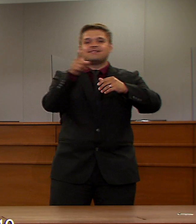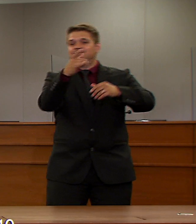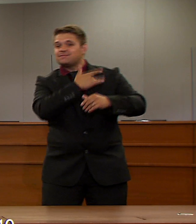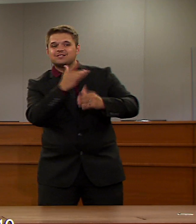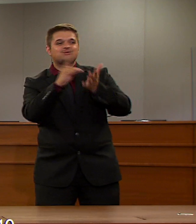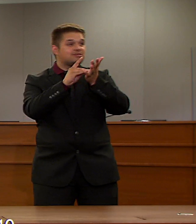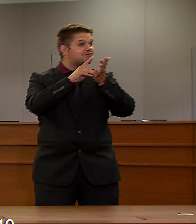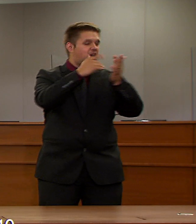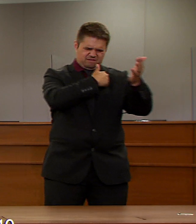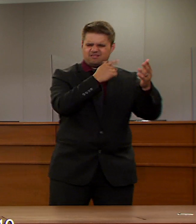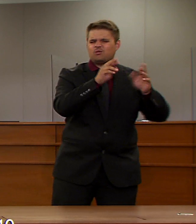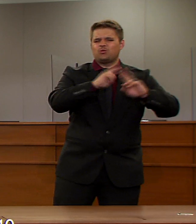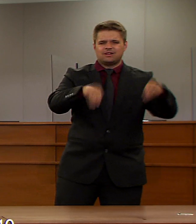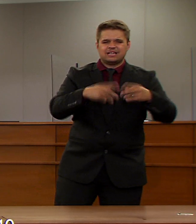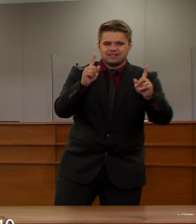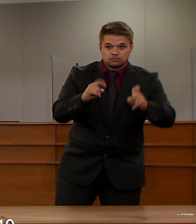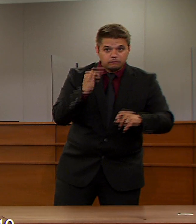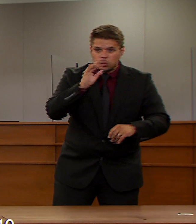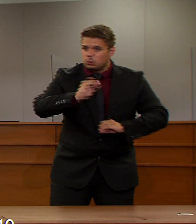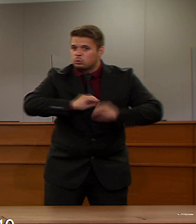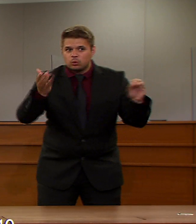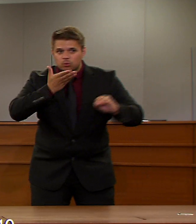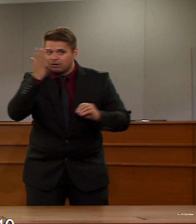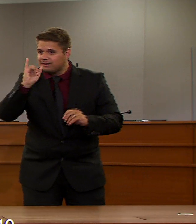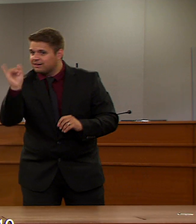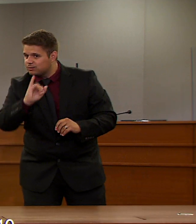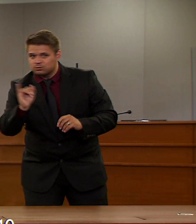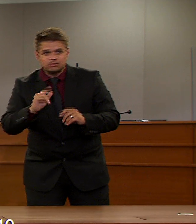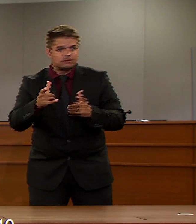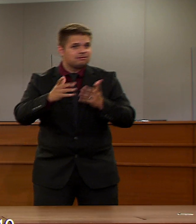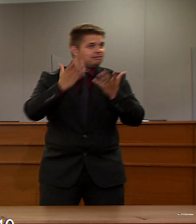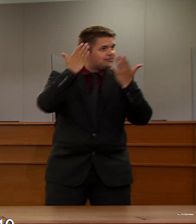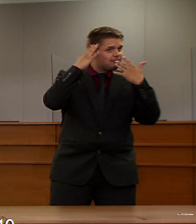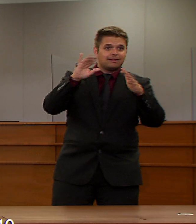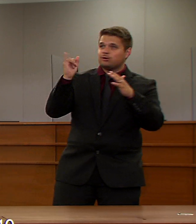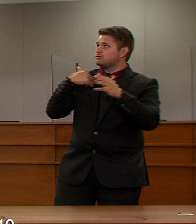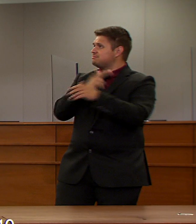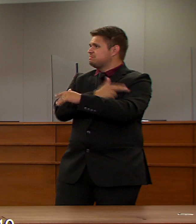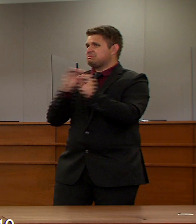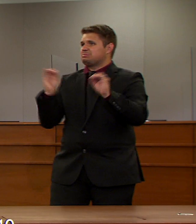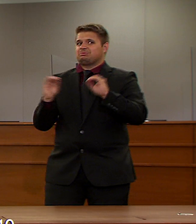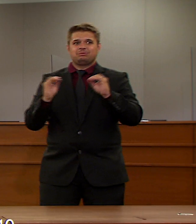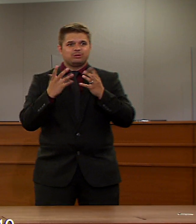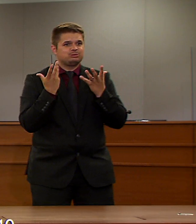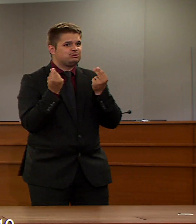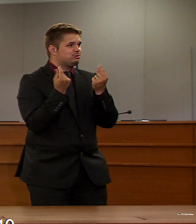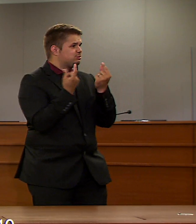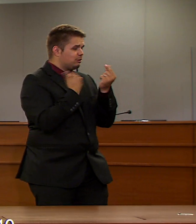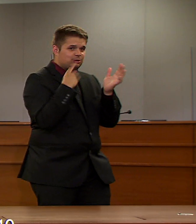provider. Those who do not have a health care provider or those who are uninsured can contact the